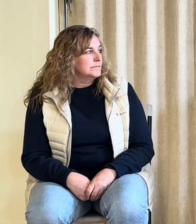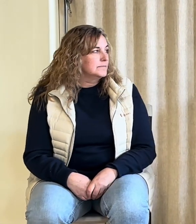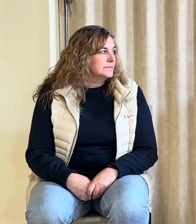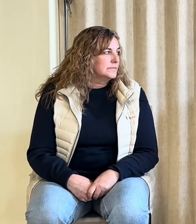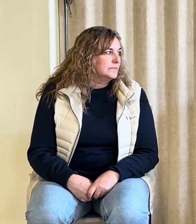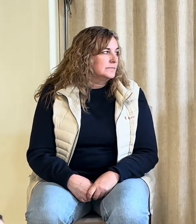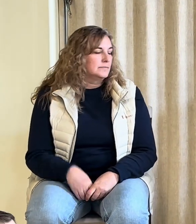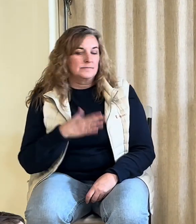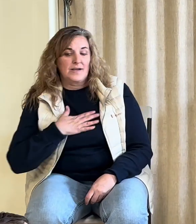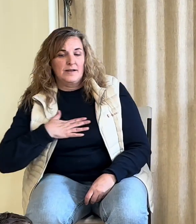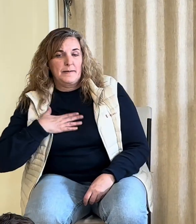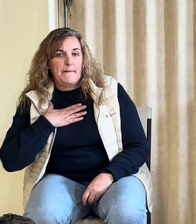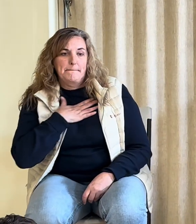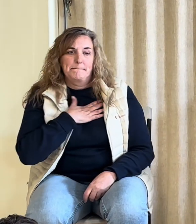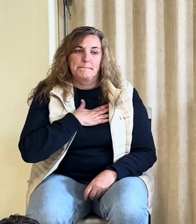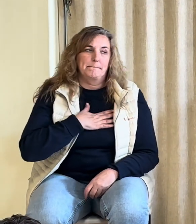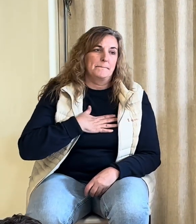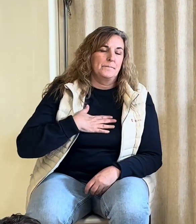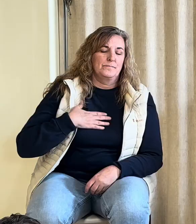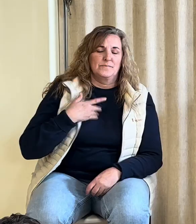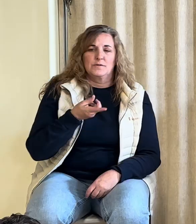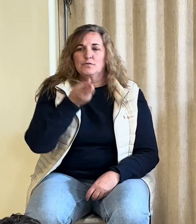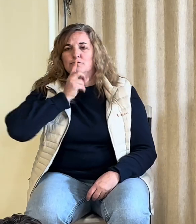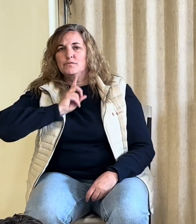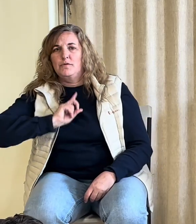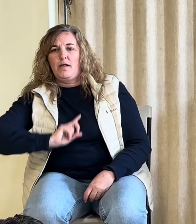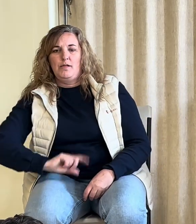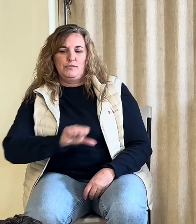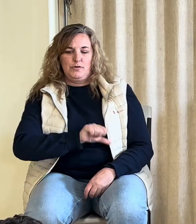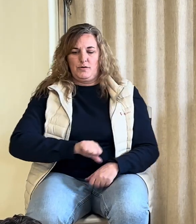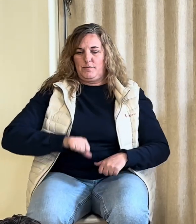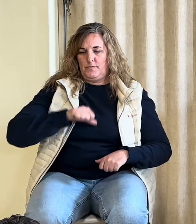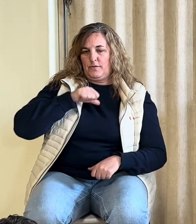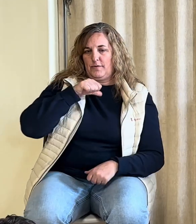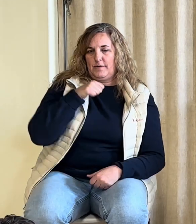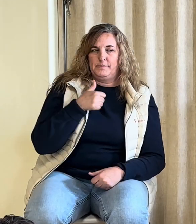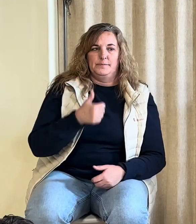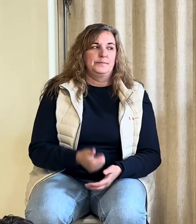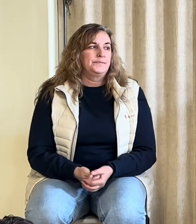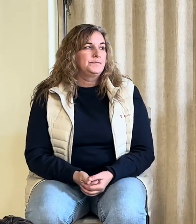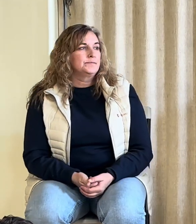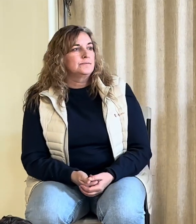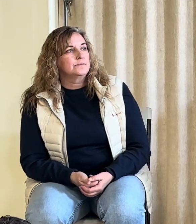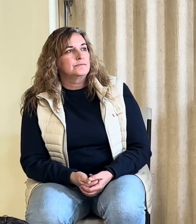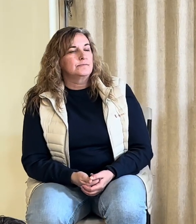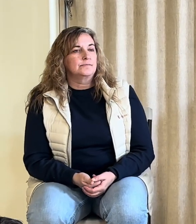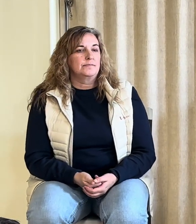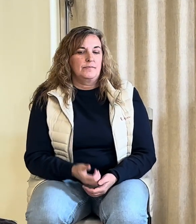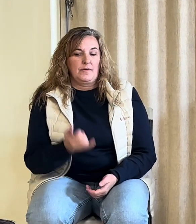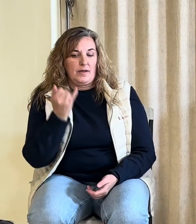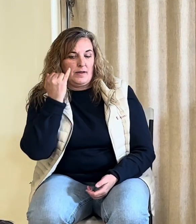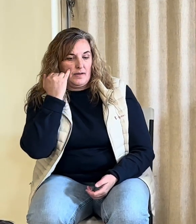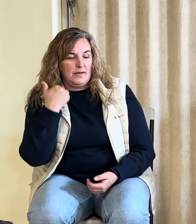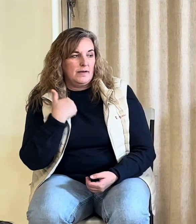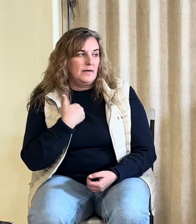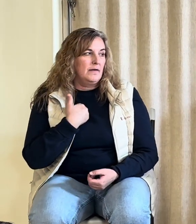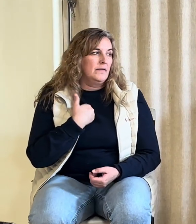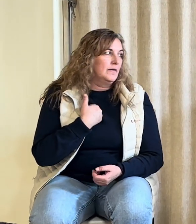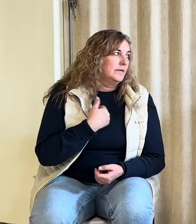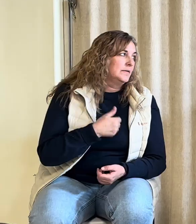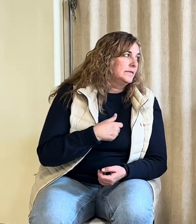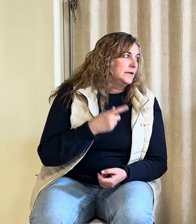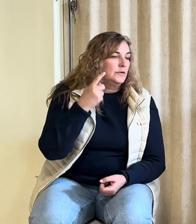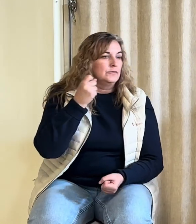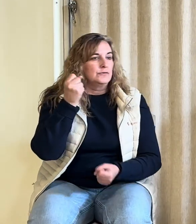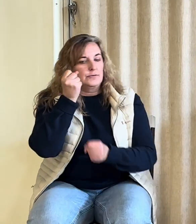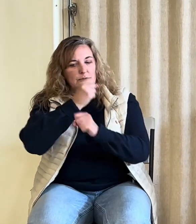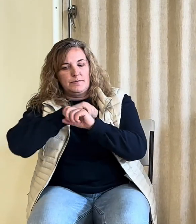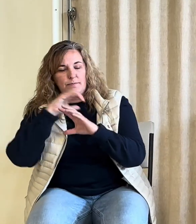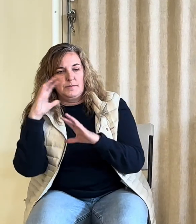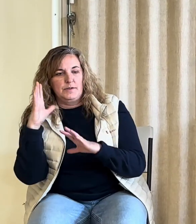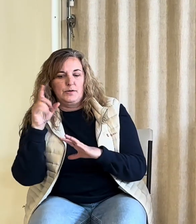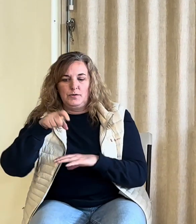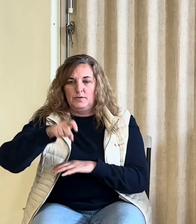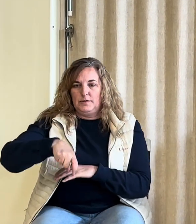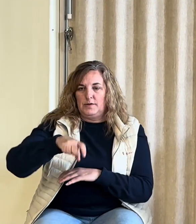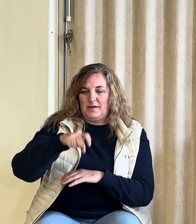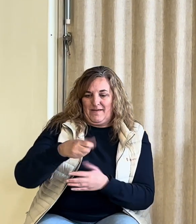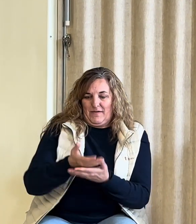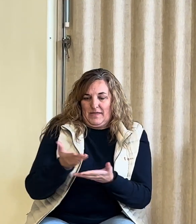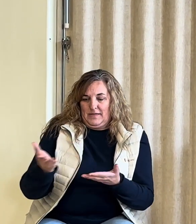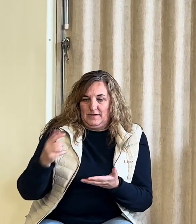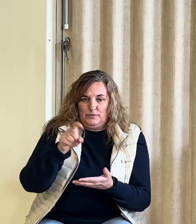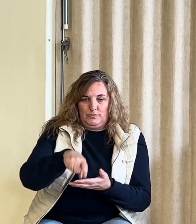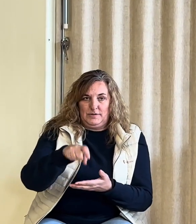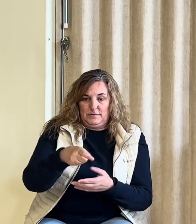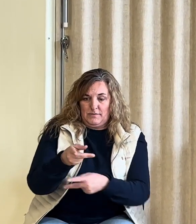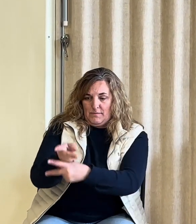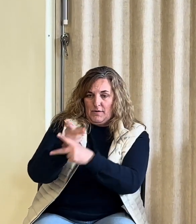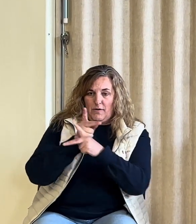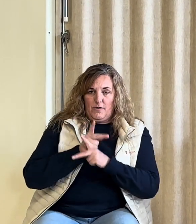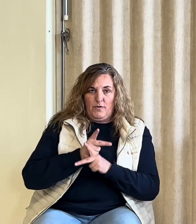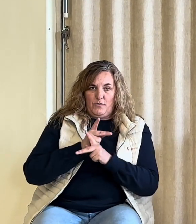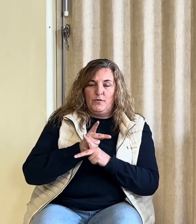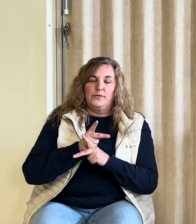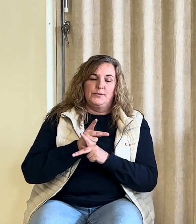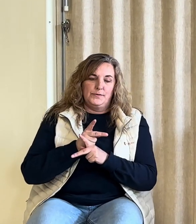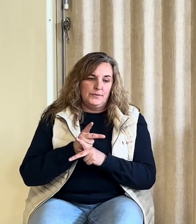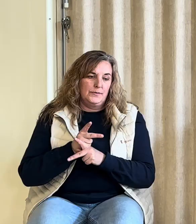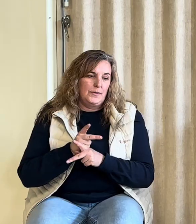Please swallow your pride If I have things you need to borrow